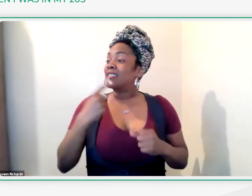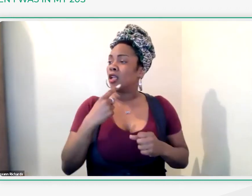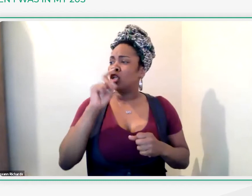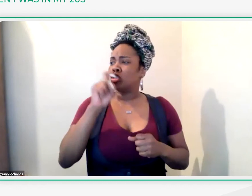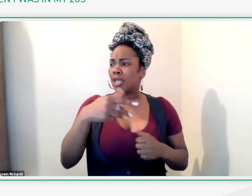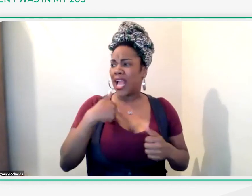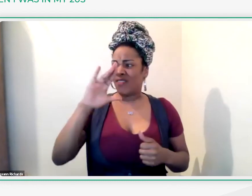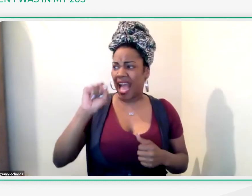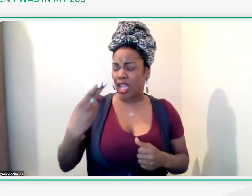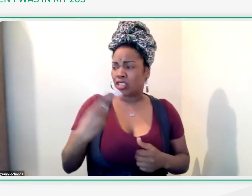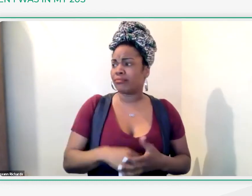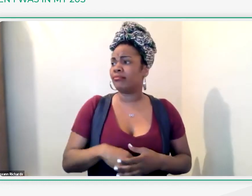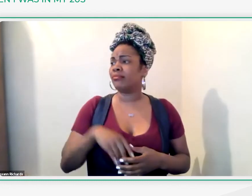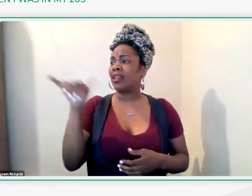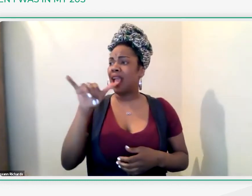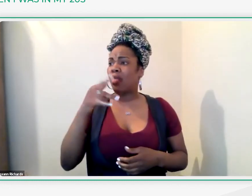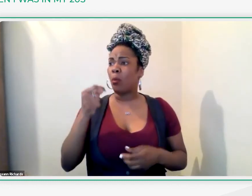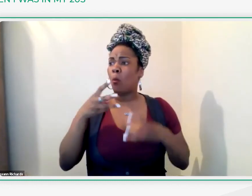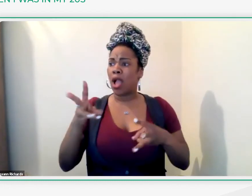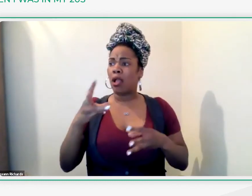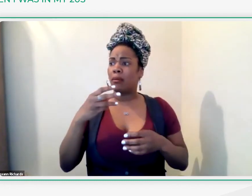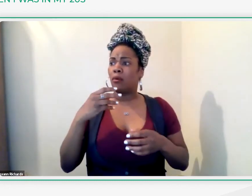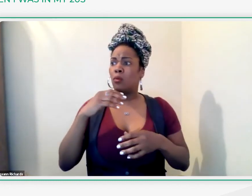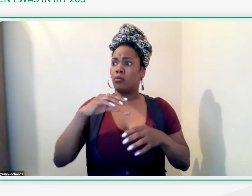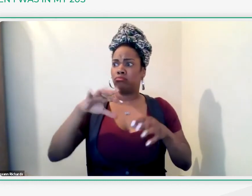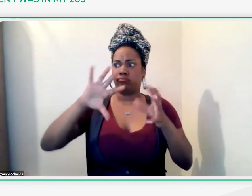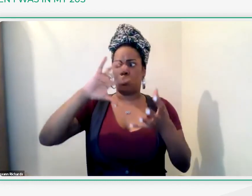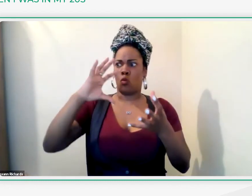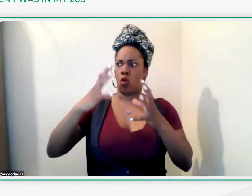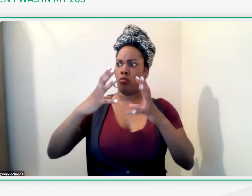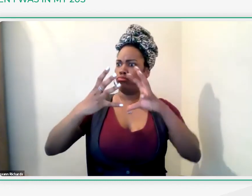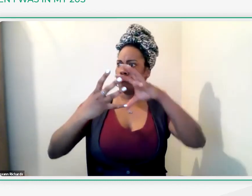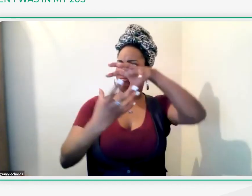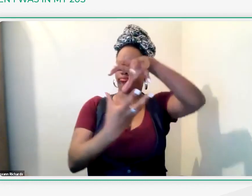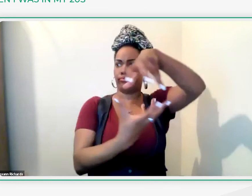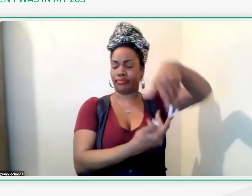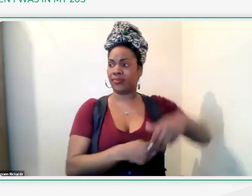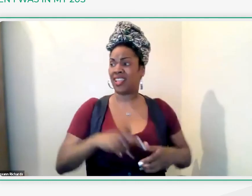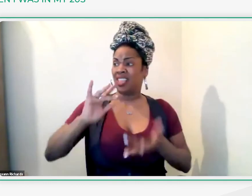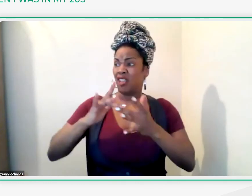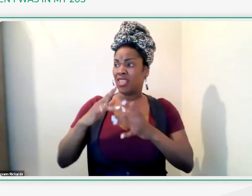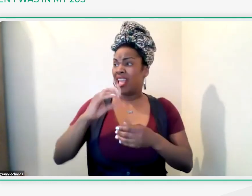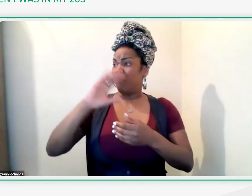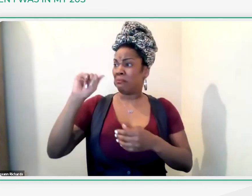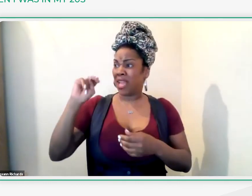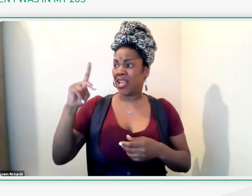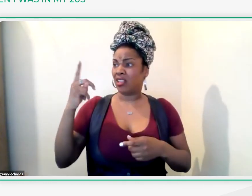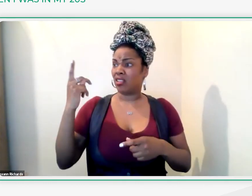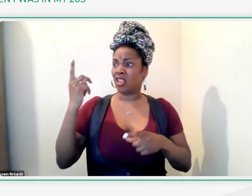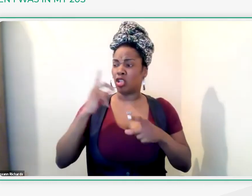wise with your funding. Let's see. Another question: Should you have cash?